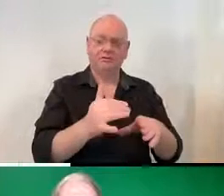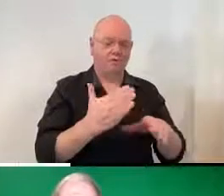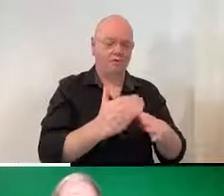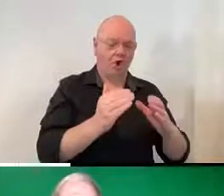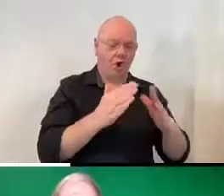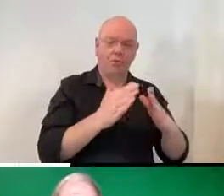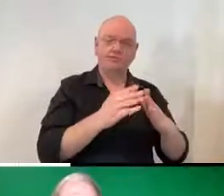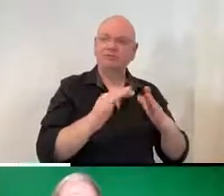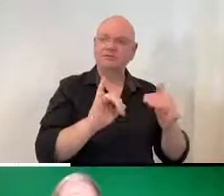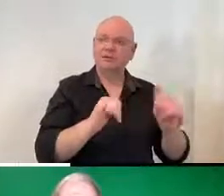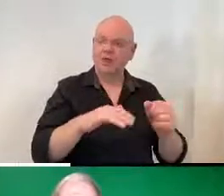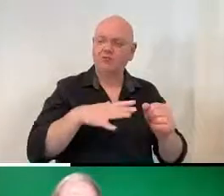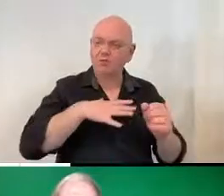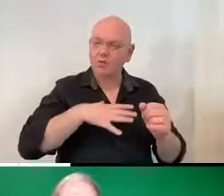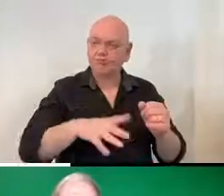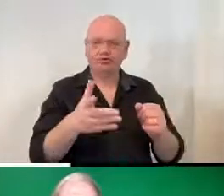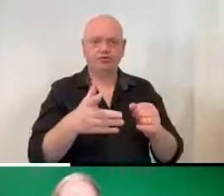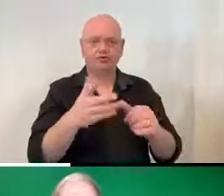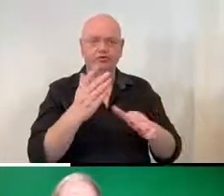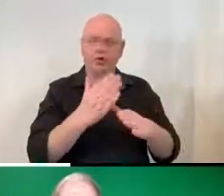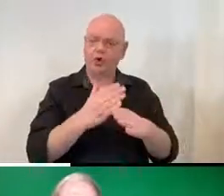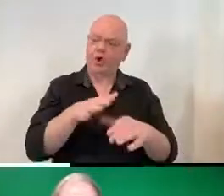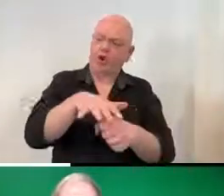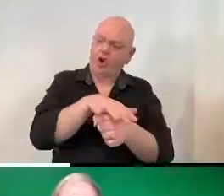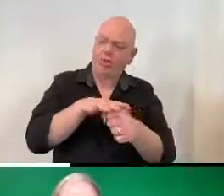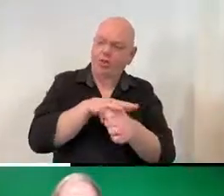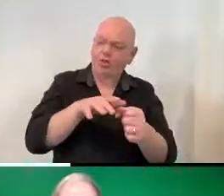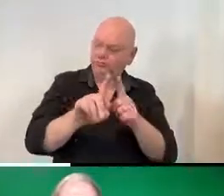cultural sector to be present on high streets and vice